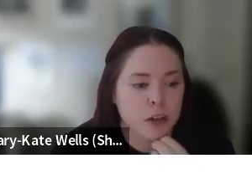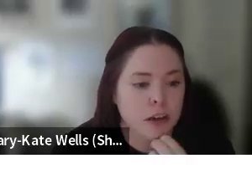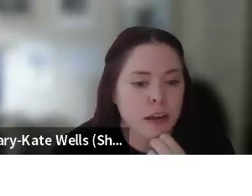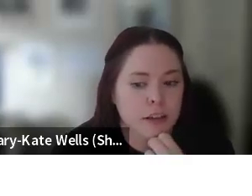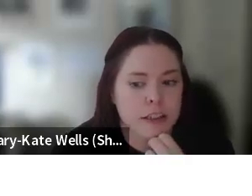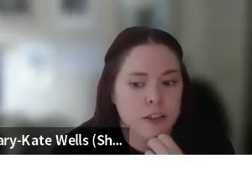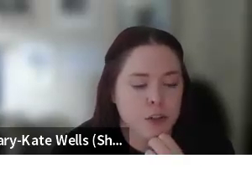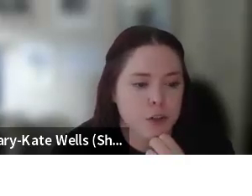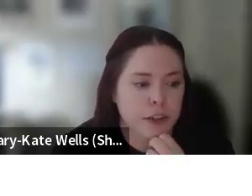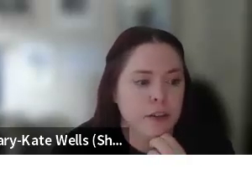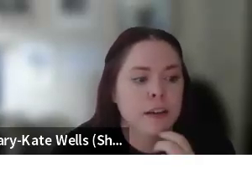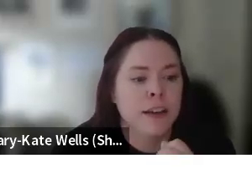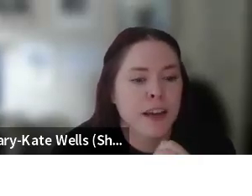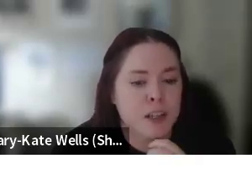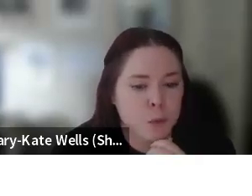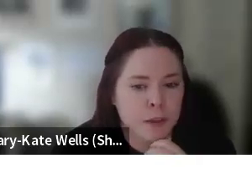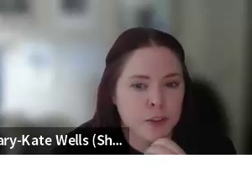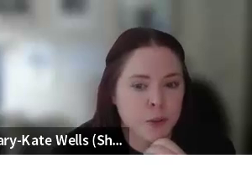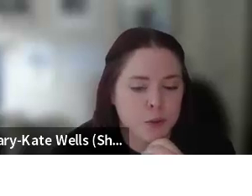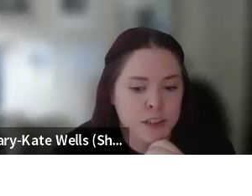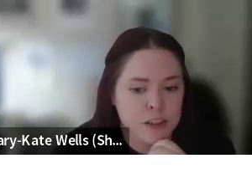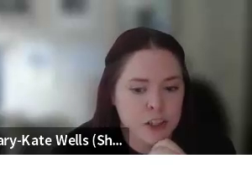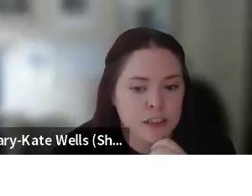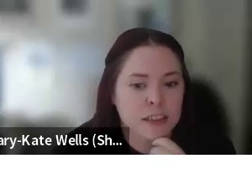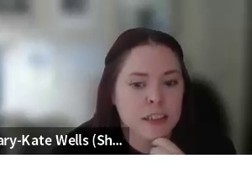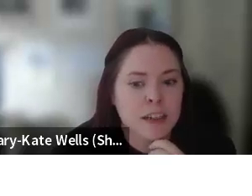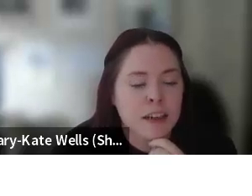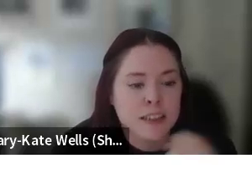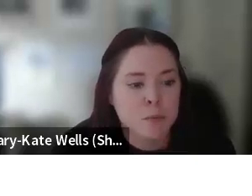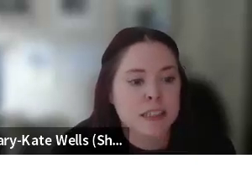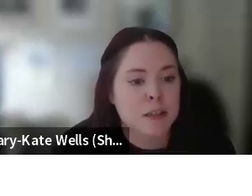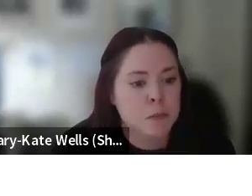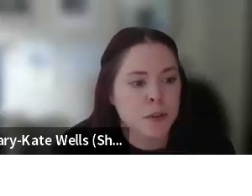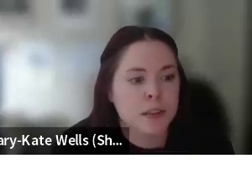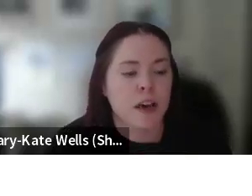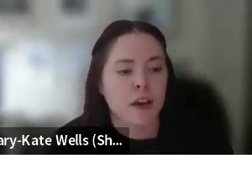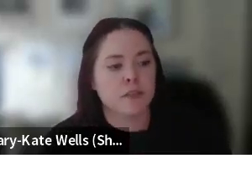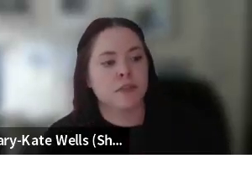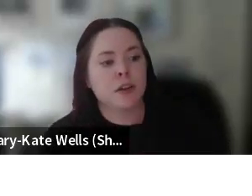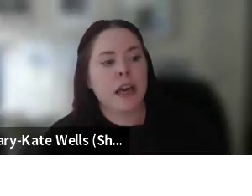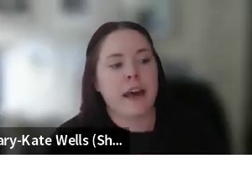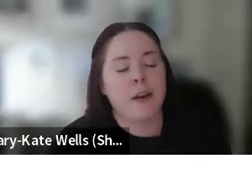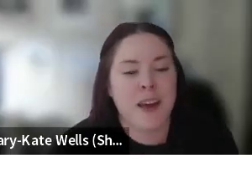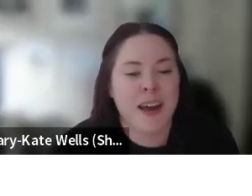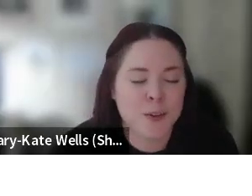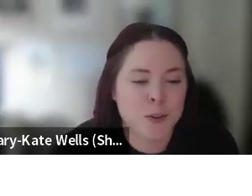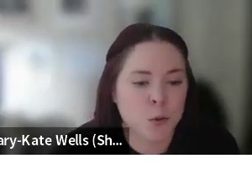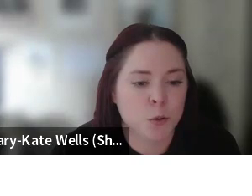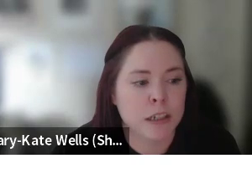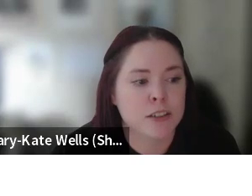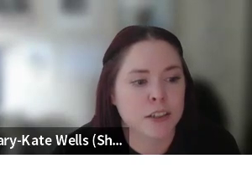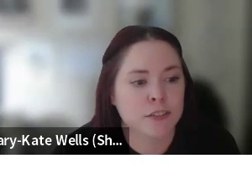home or other institution, as well as youth transition. Some examples of how those core